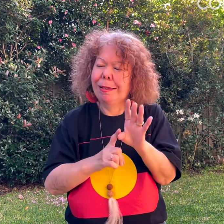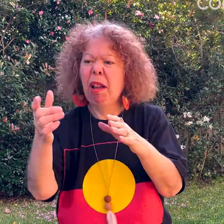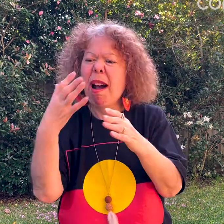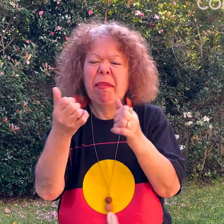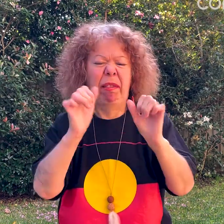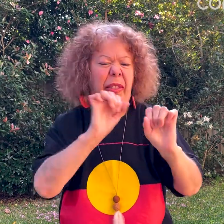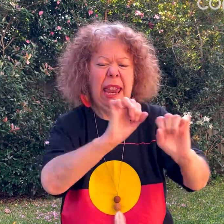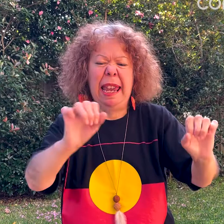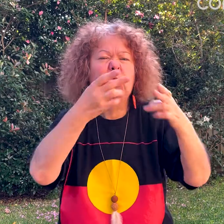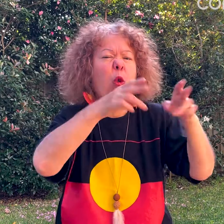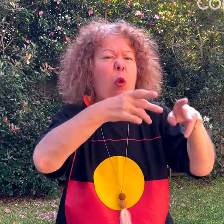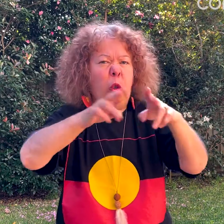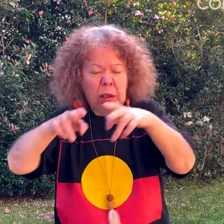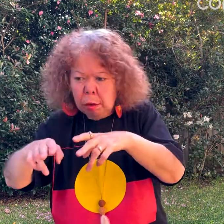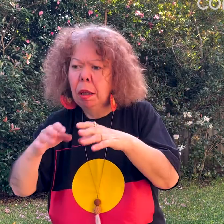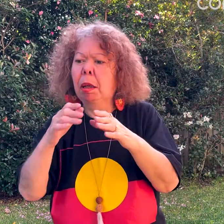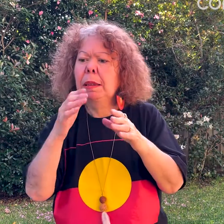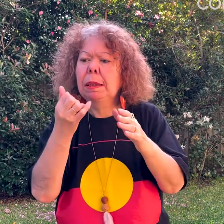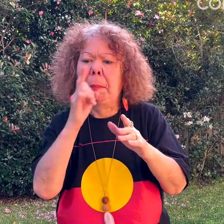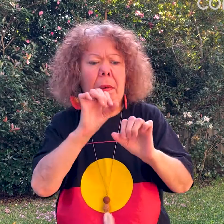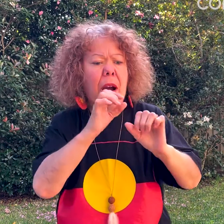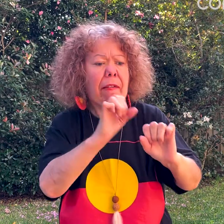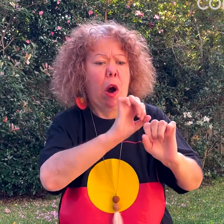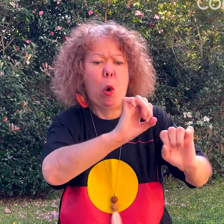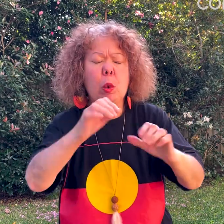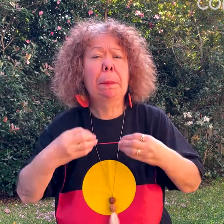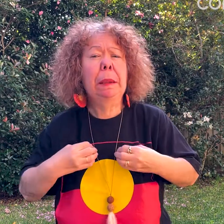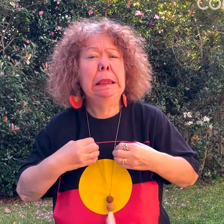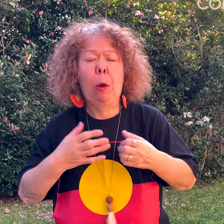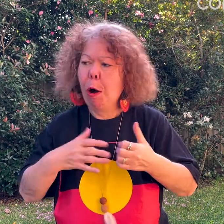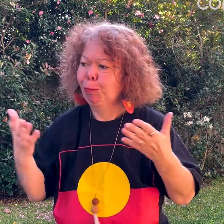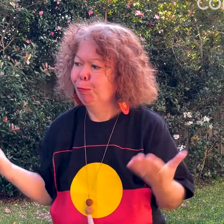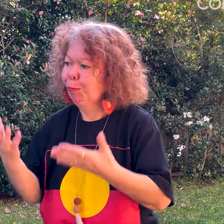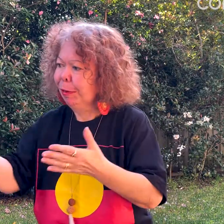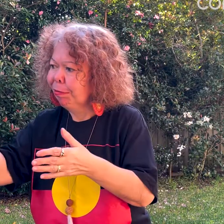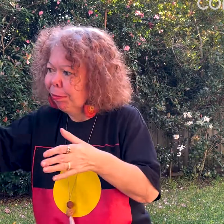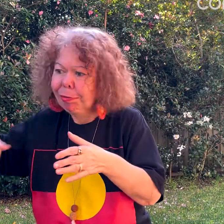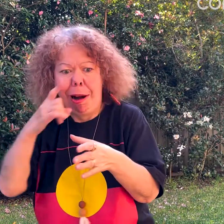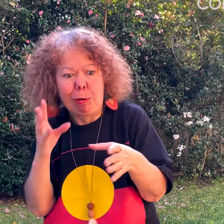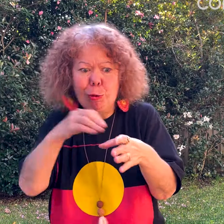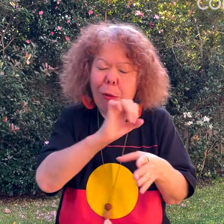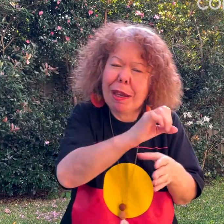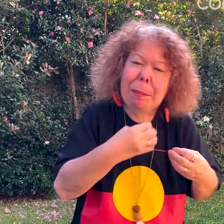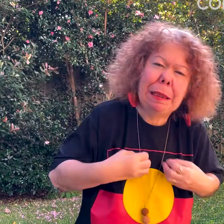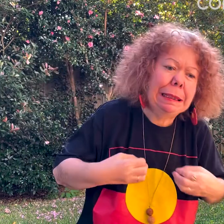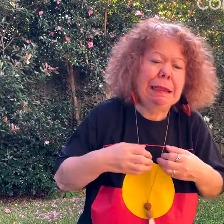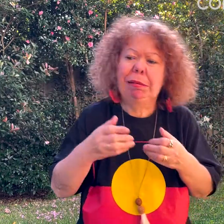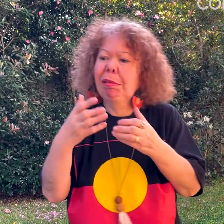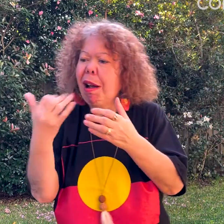At these events, there are stalls with different businesses and organisations